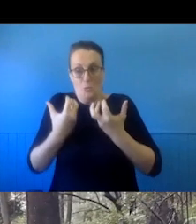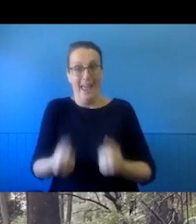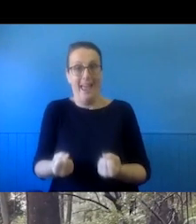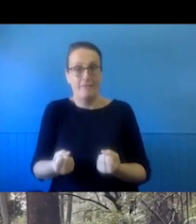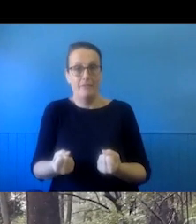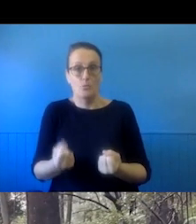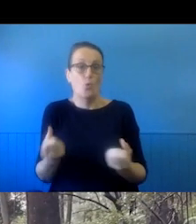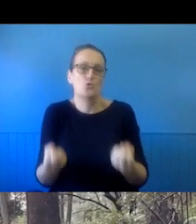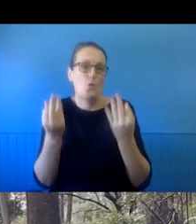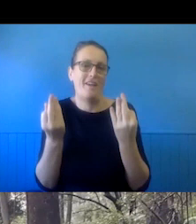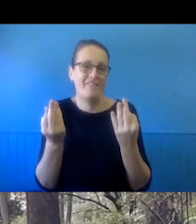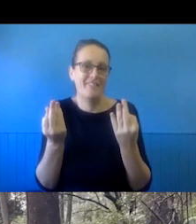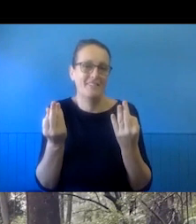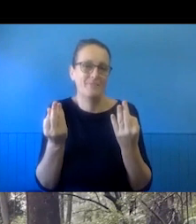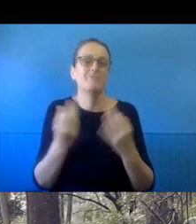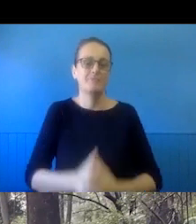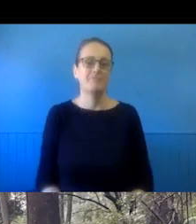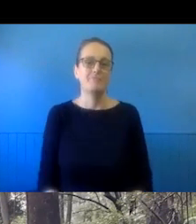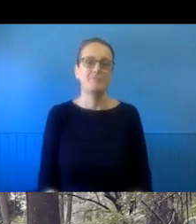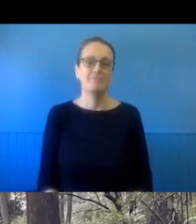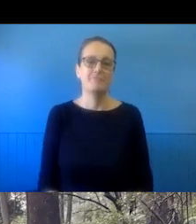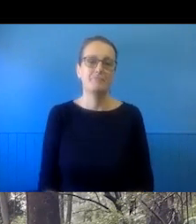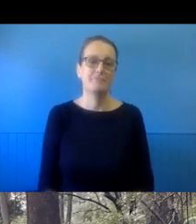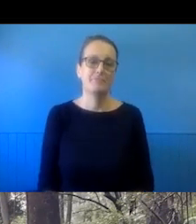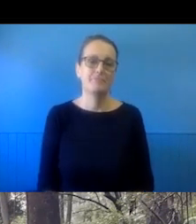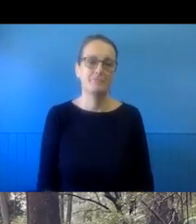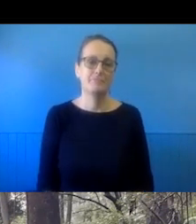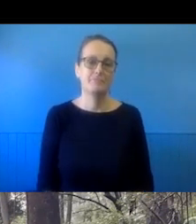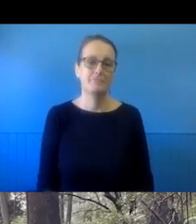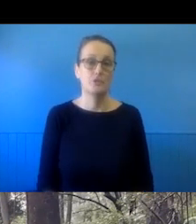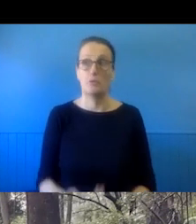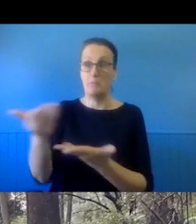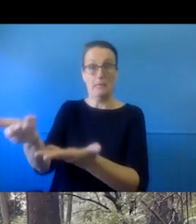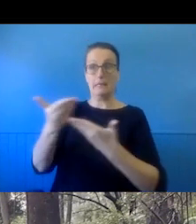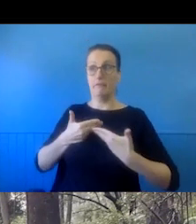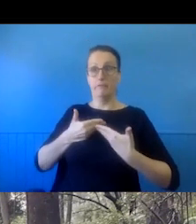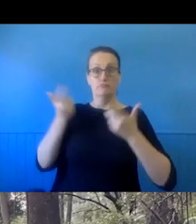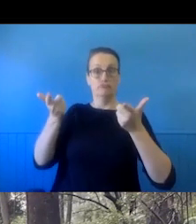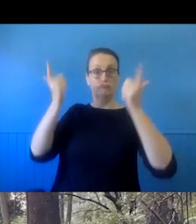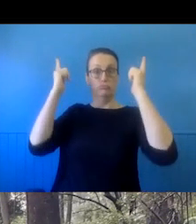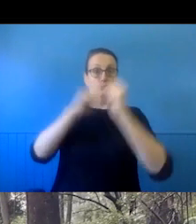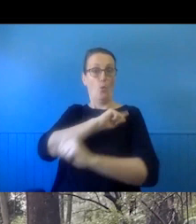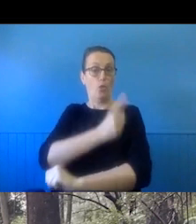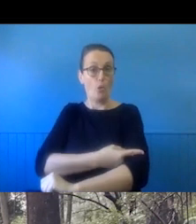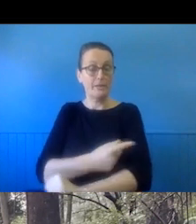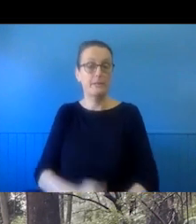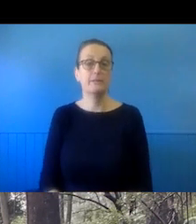have less of. It's something that's even entrusted to us to deliver, or